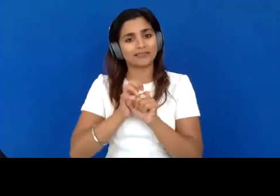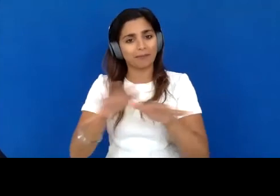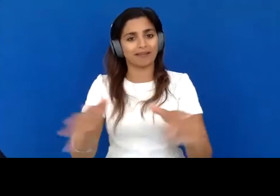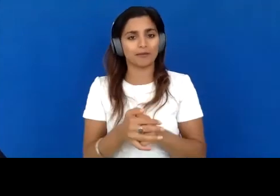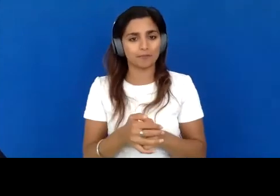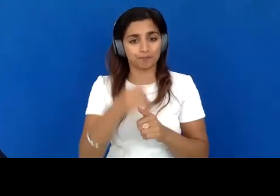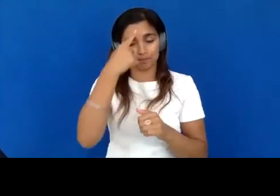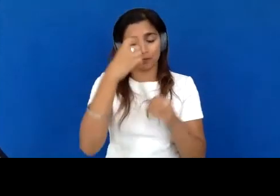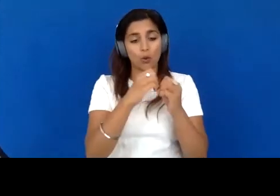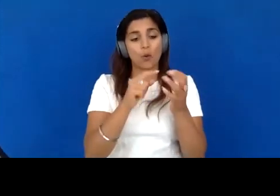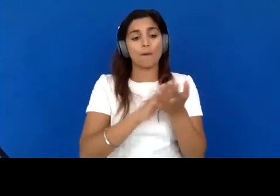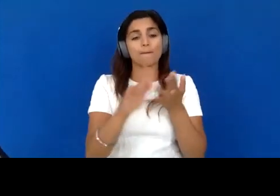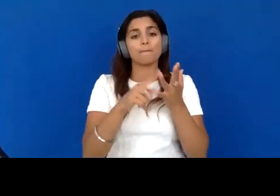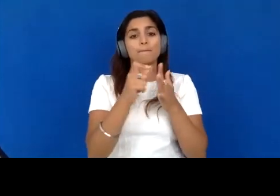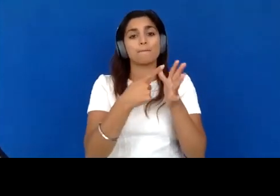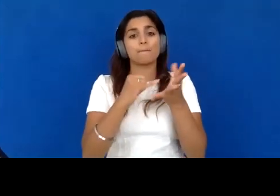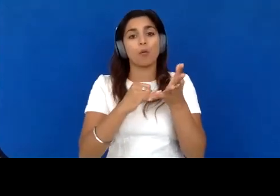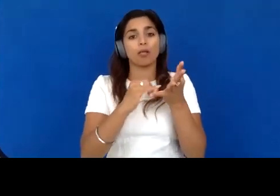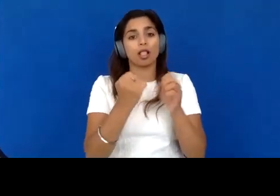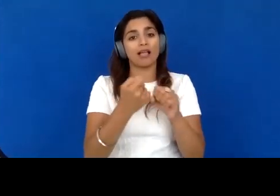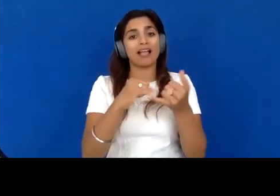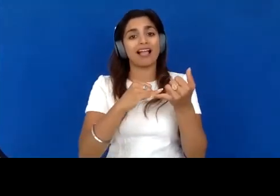important space for us to understand and comeback this logic of disposability